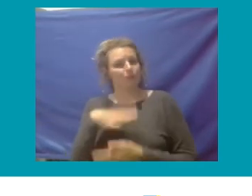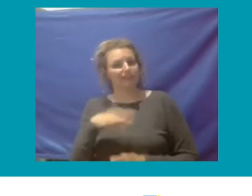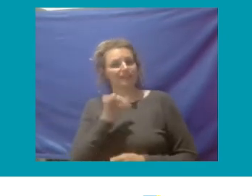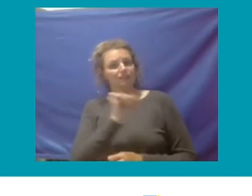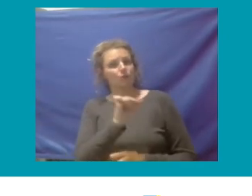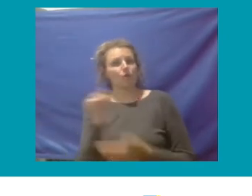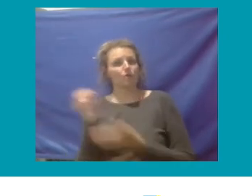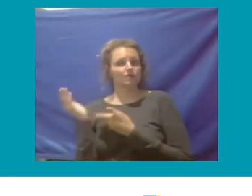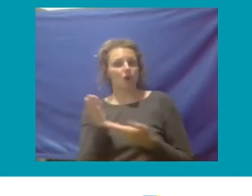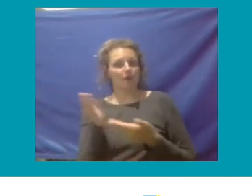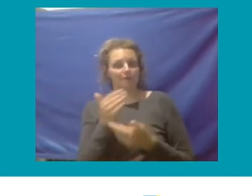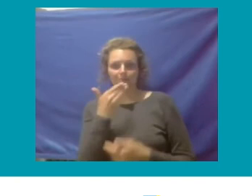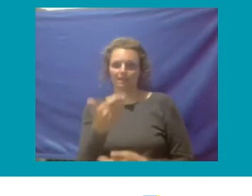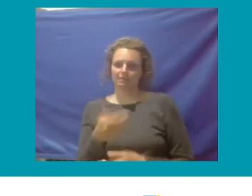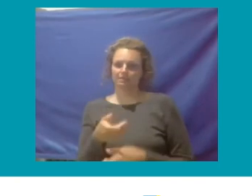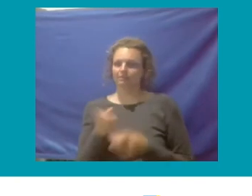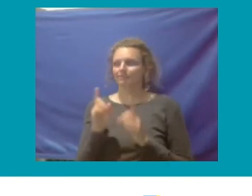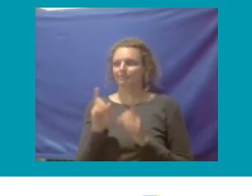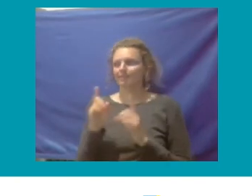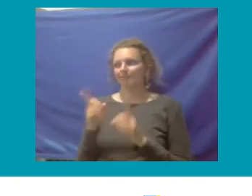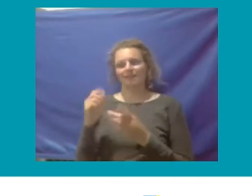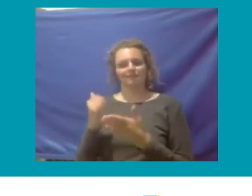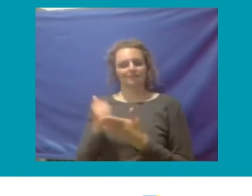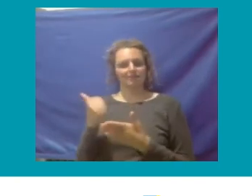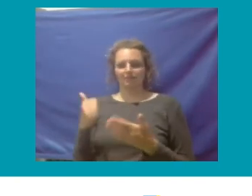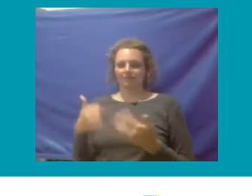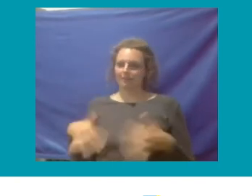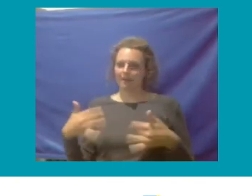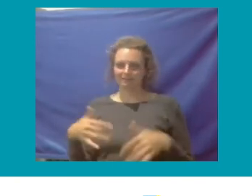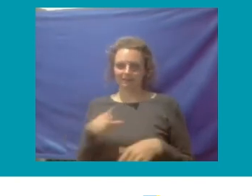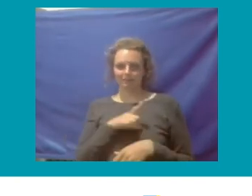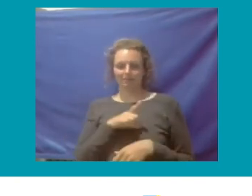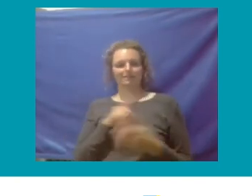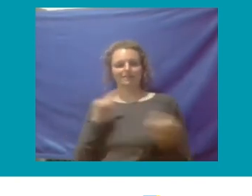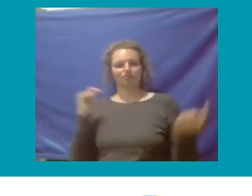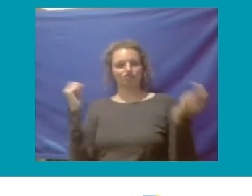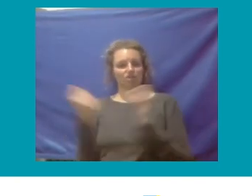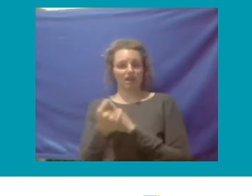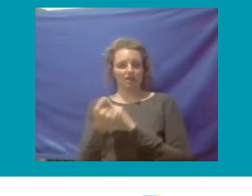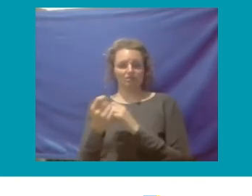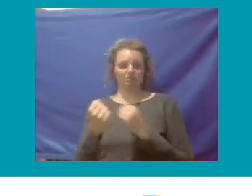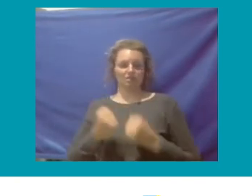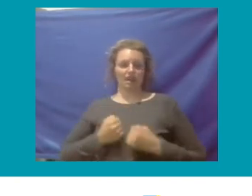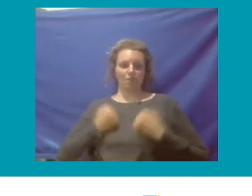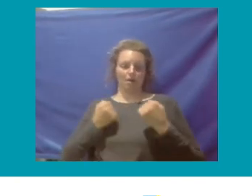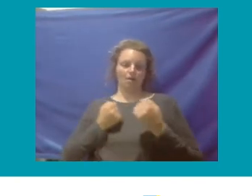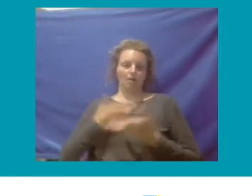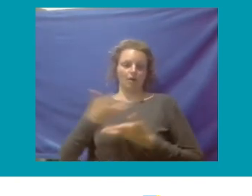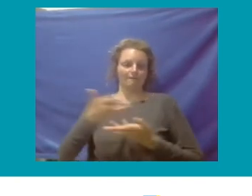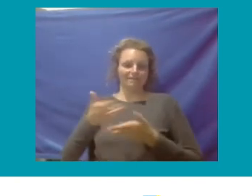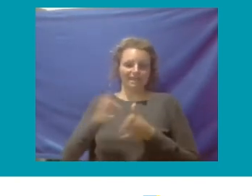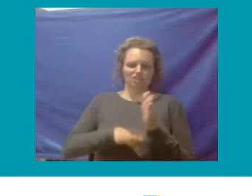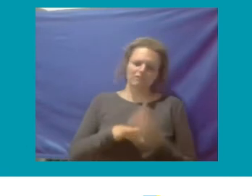actually amazing because it changed the whole conversation from one of pity and charity higher to one of Oh my God.